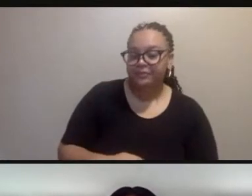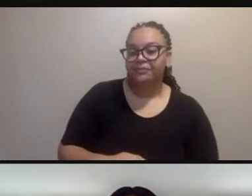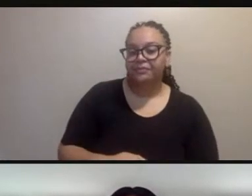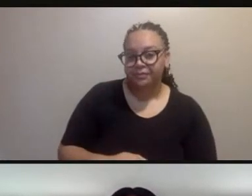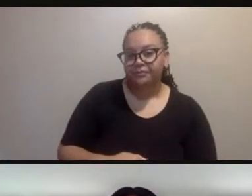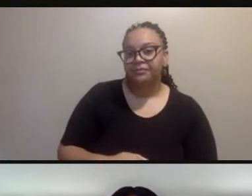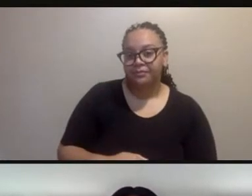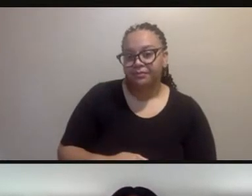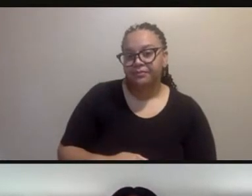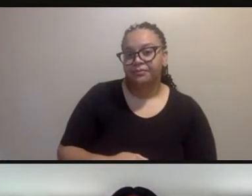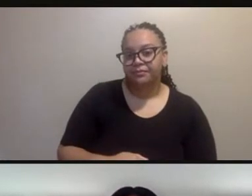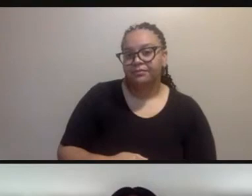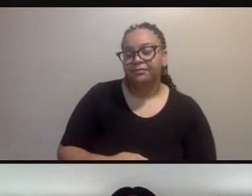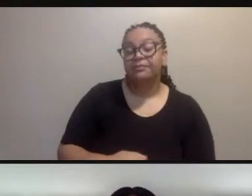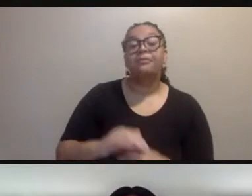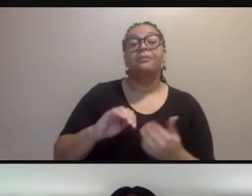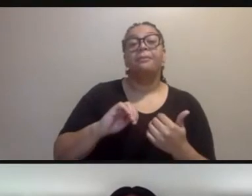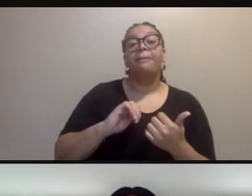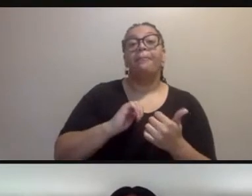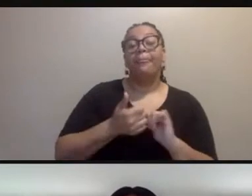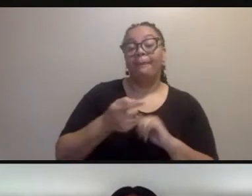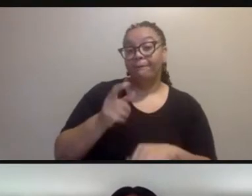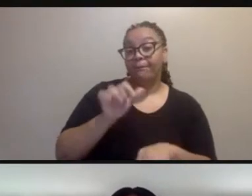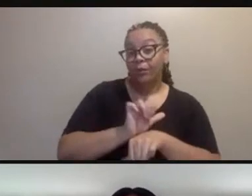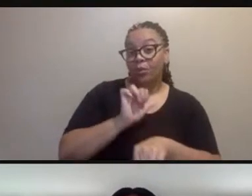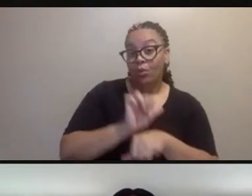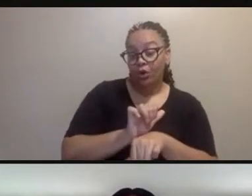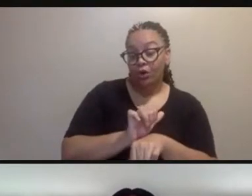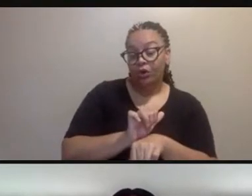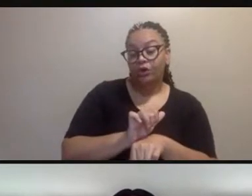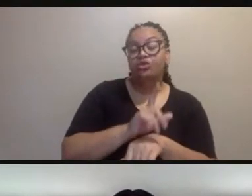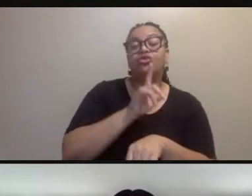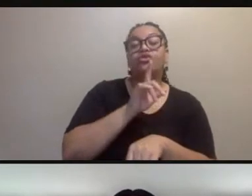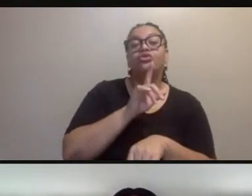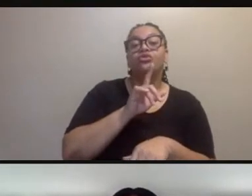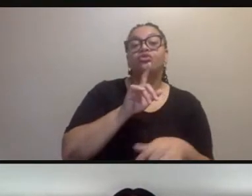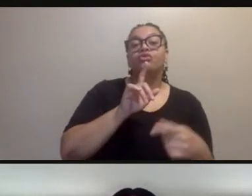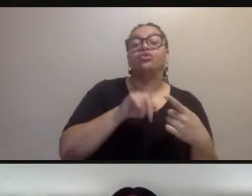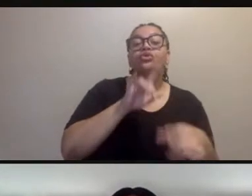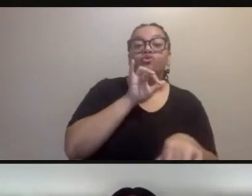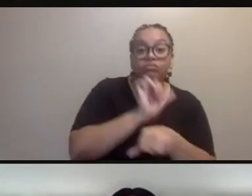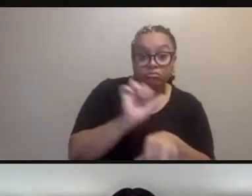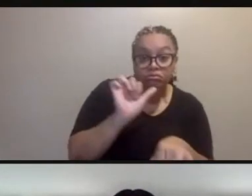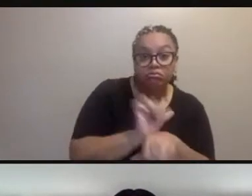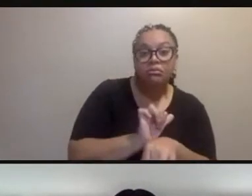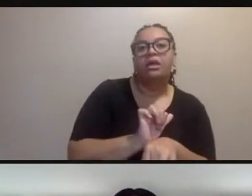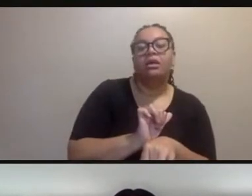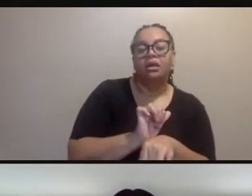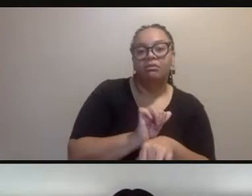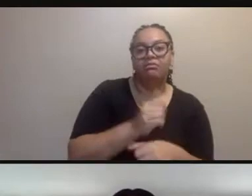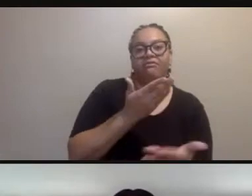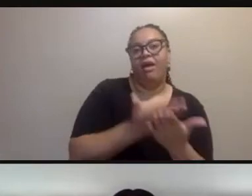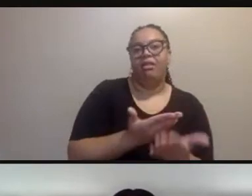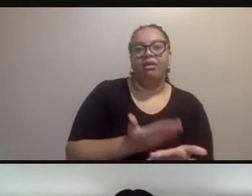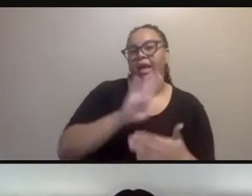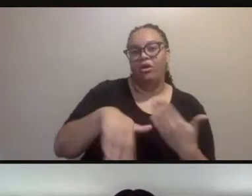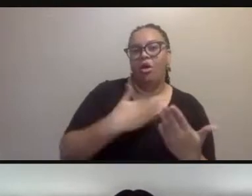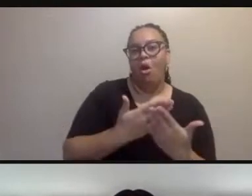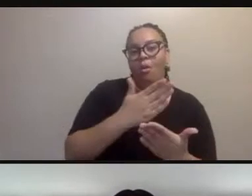REALLOCATE FUNDS WHEN NEEDED.